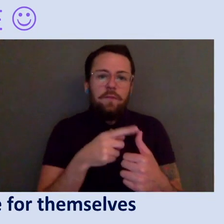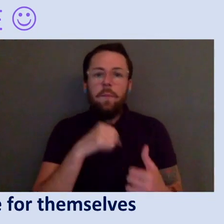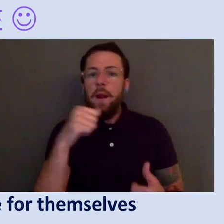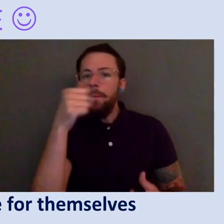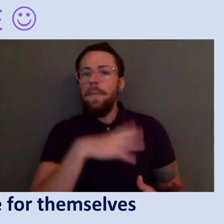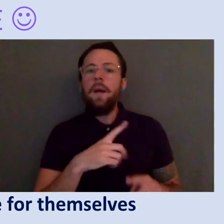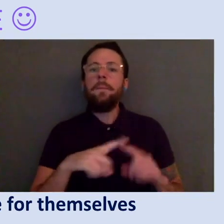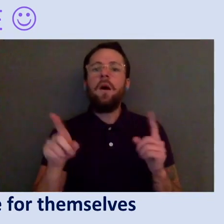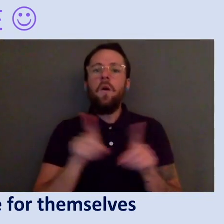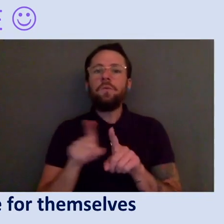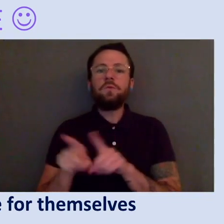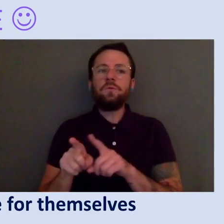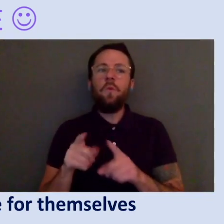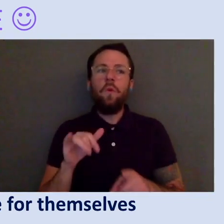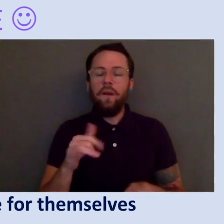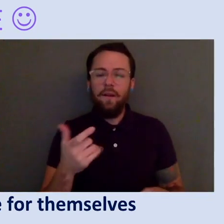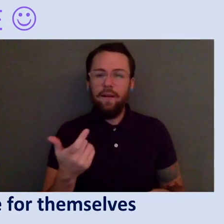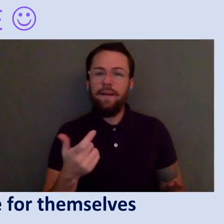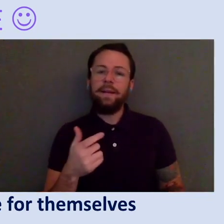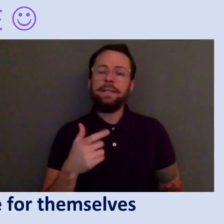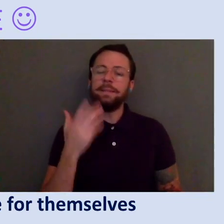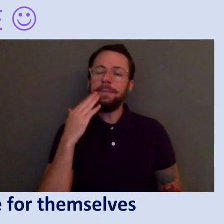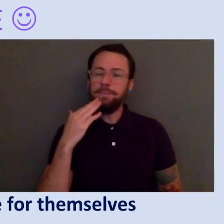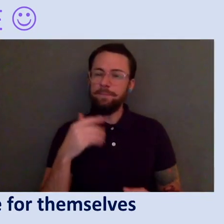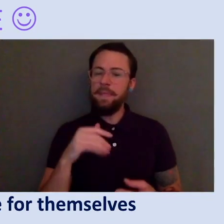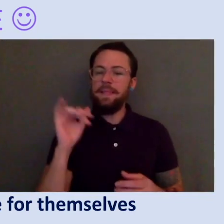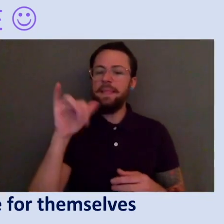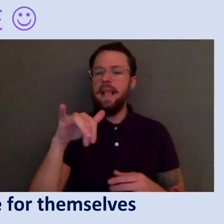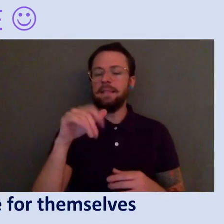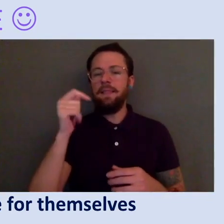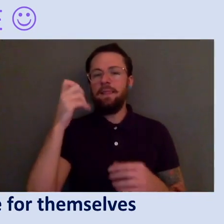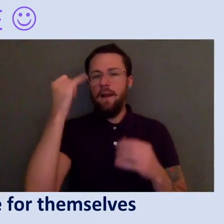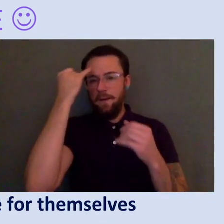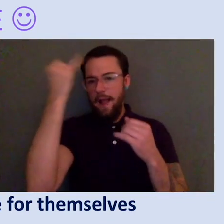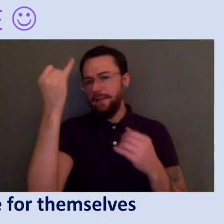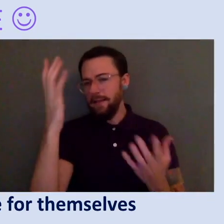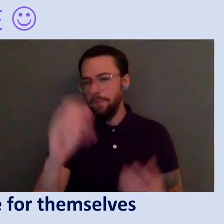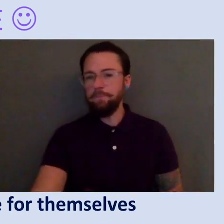If you say, oh, you were pretty as a woman but you look better as a man, that's not really